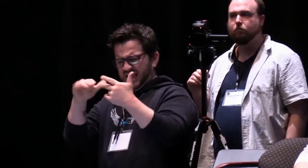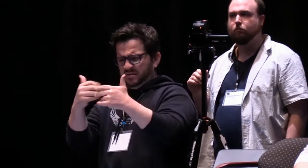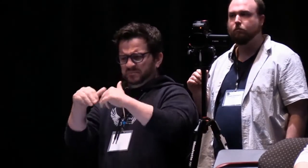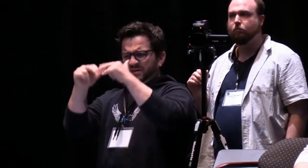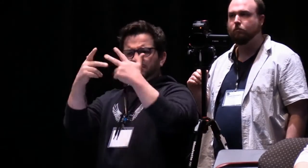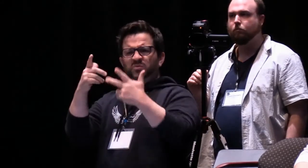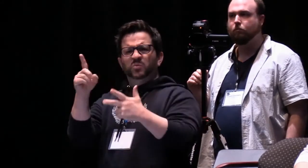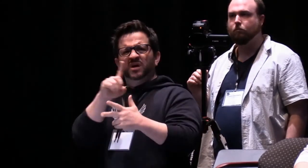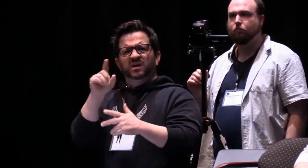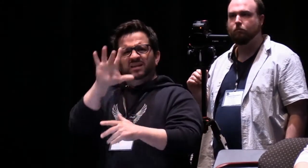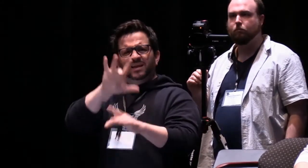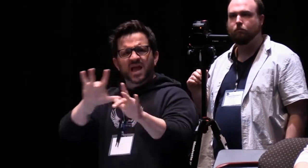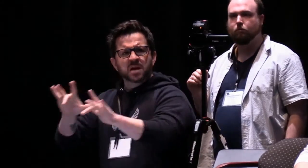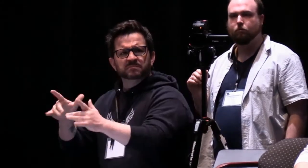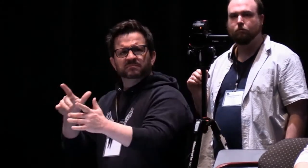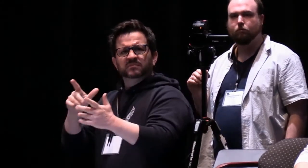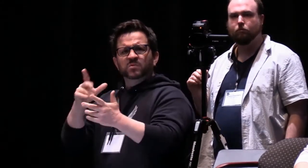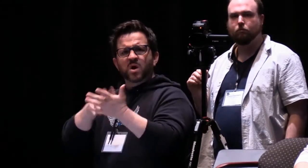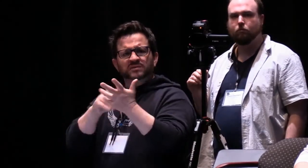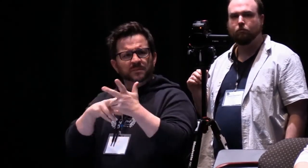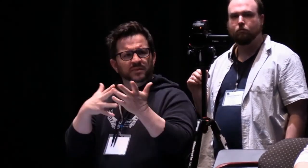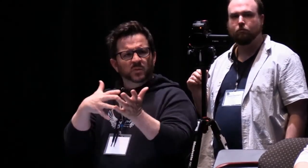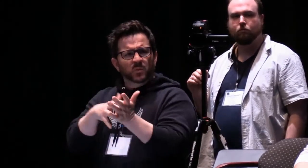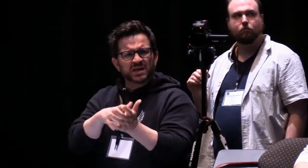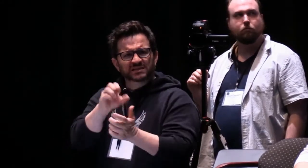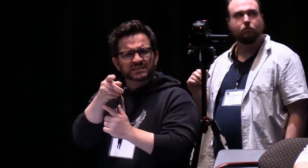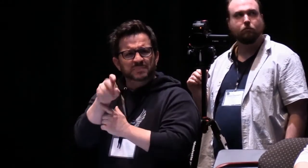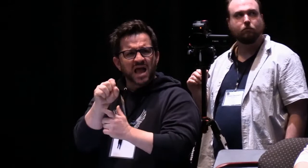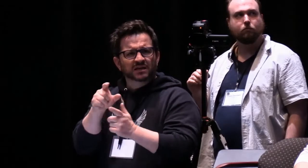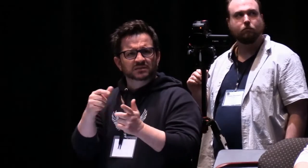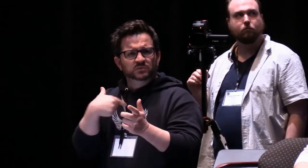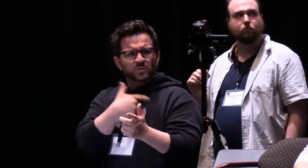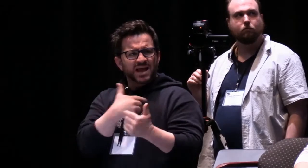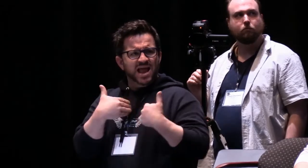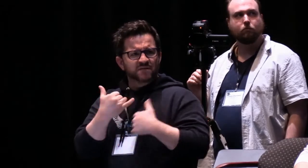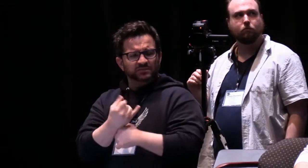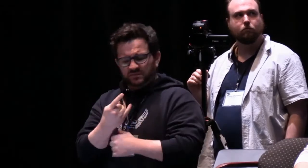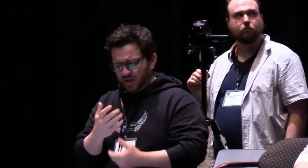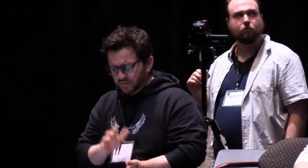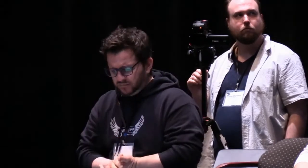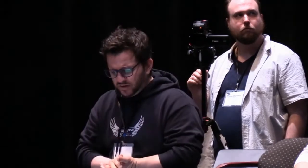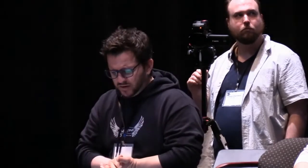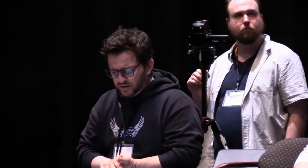And what are we doing in terms of organizational development and capacity building? How are we filling those gaps?